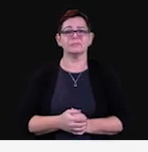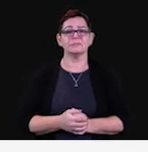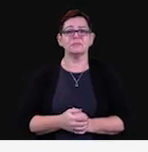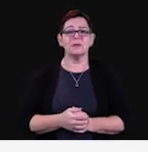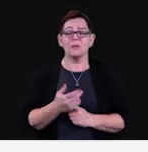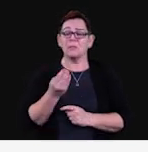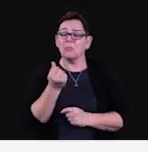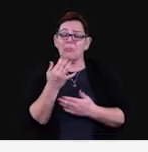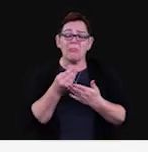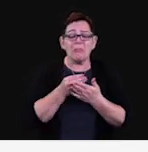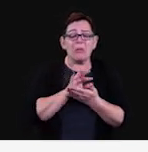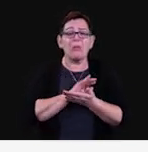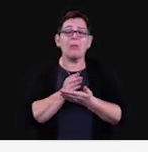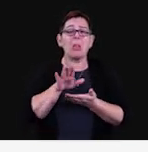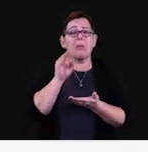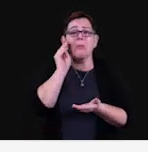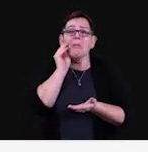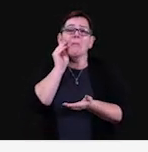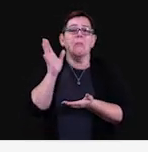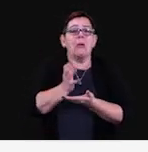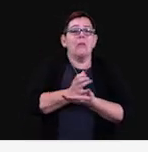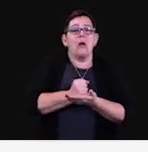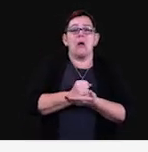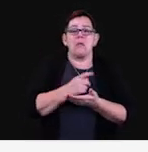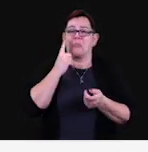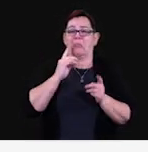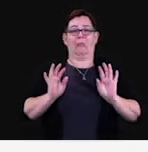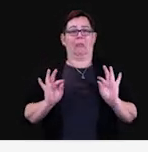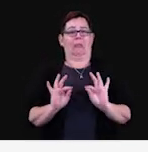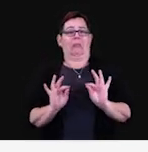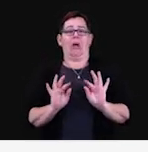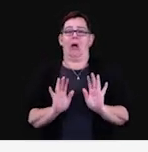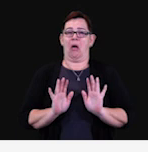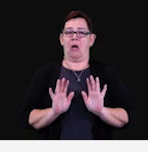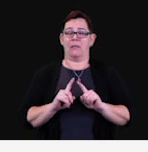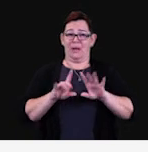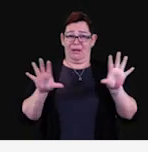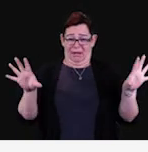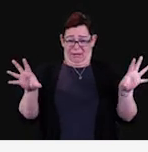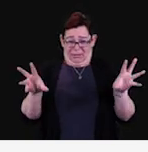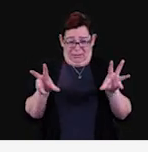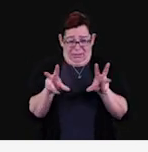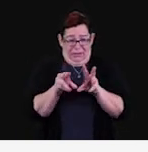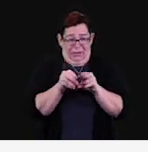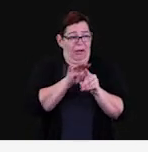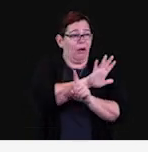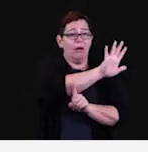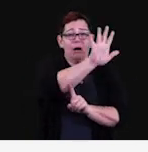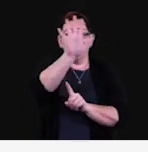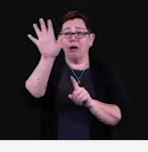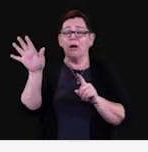collectively they amount to billions of dollars lost that are needed to fund public services in your community.